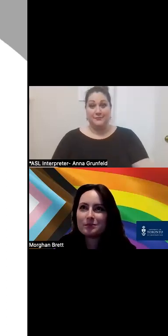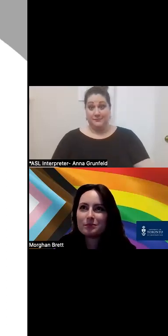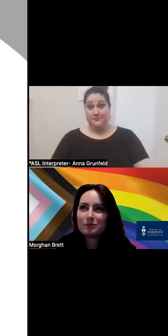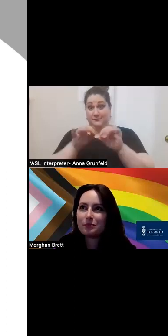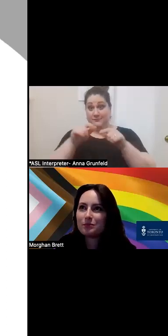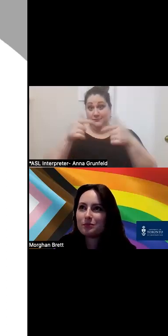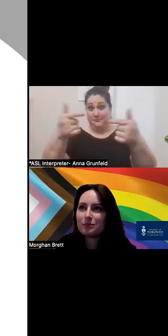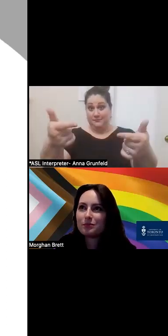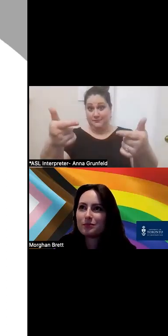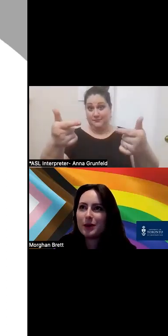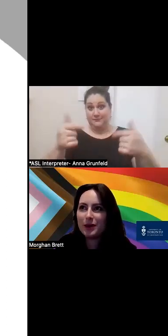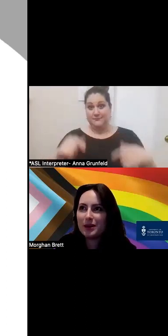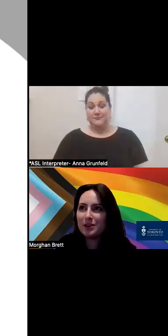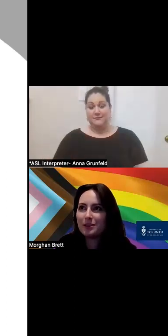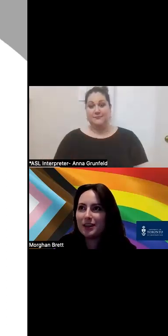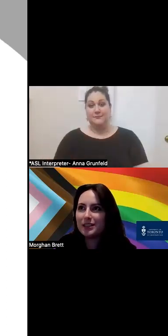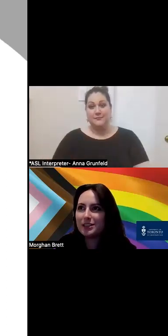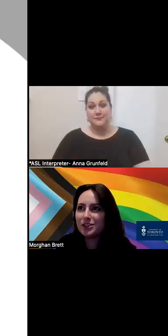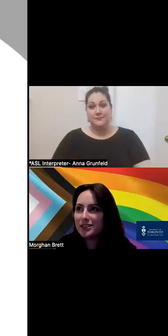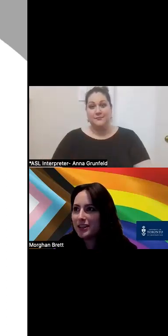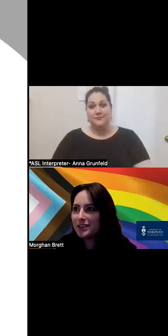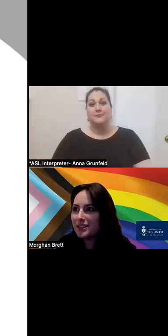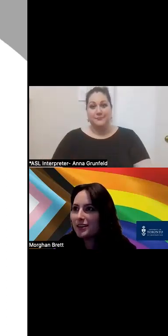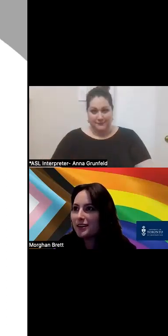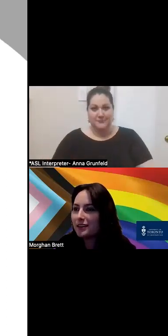Ready to go. Okay, perfect. And Jessica is here.